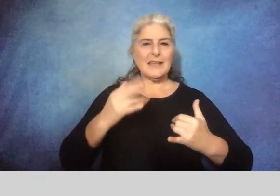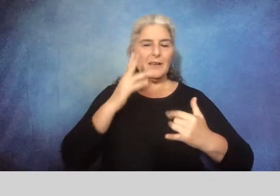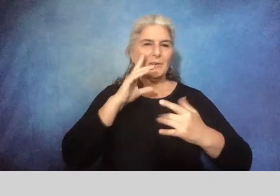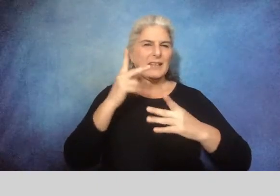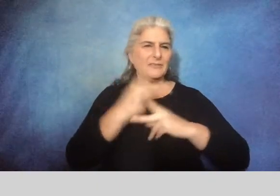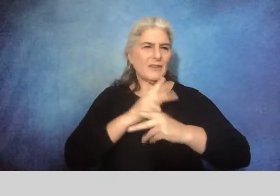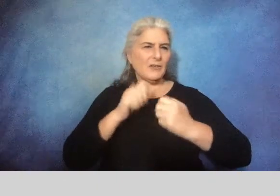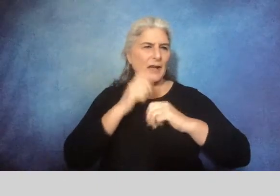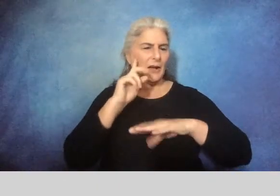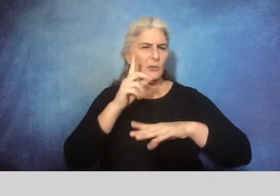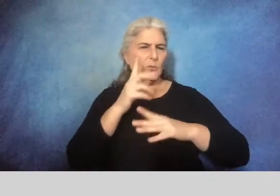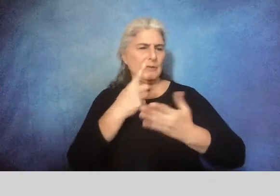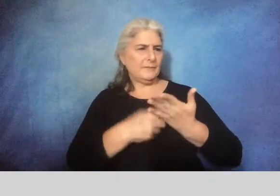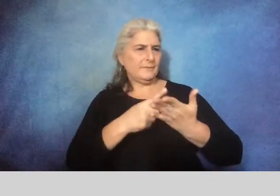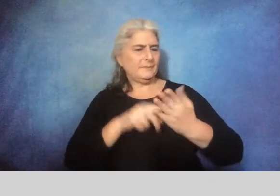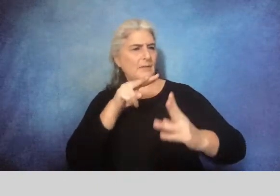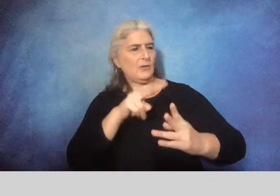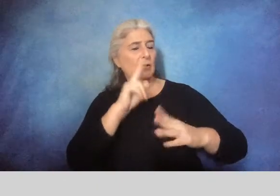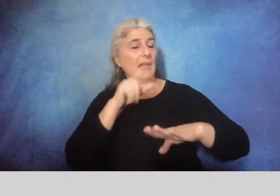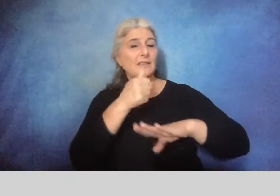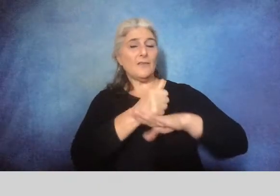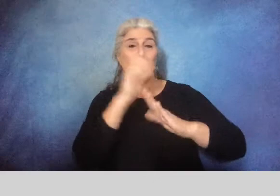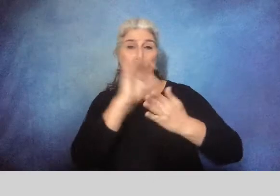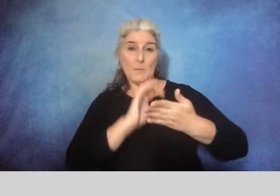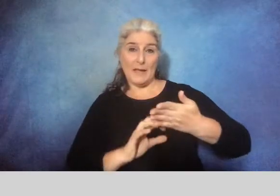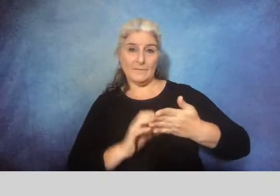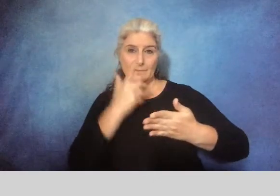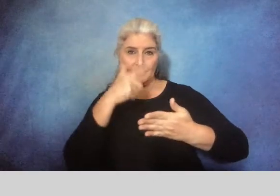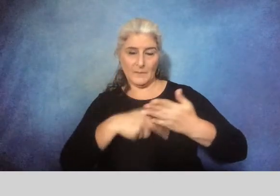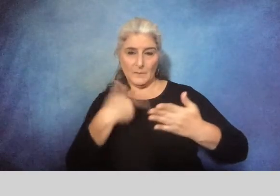and other details. Now we get the intended information from the conflict